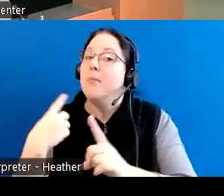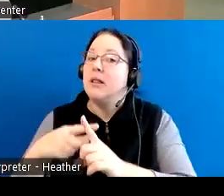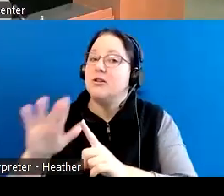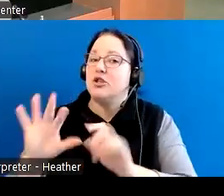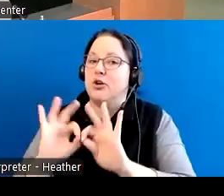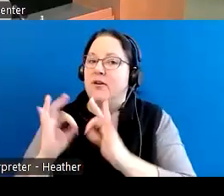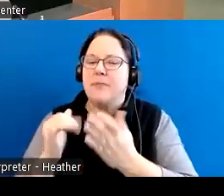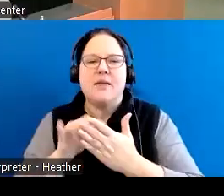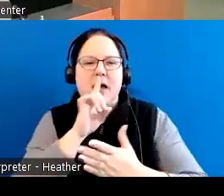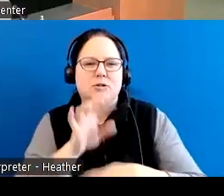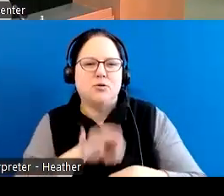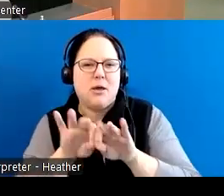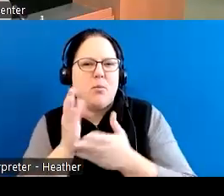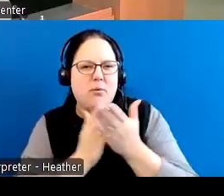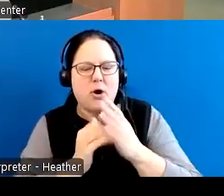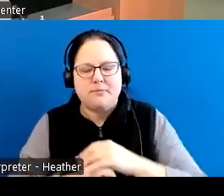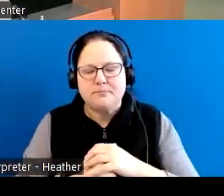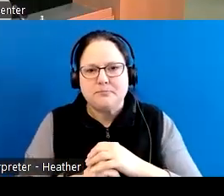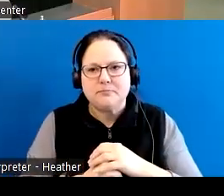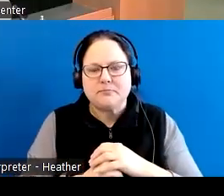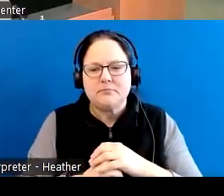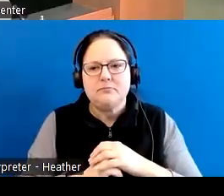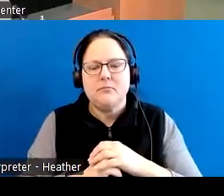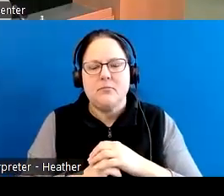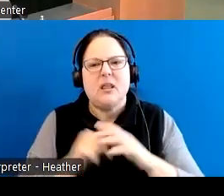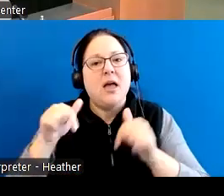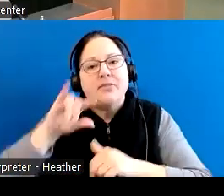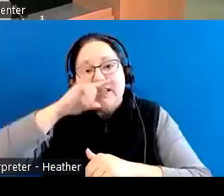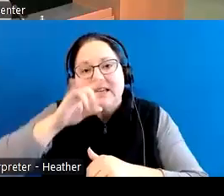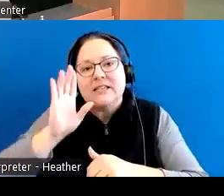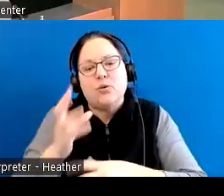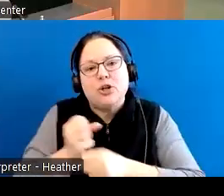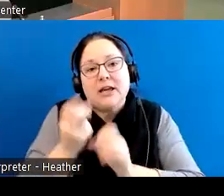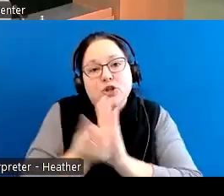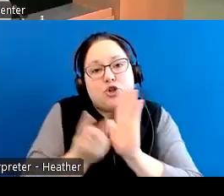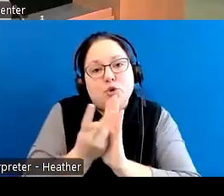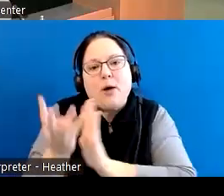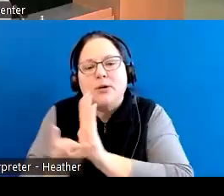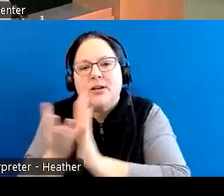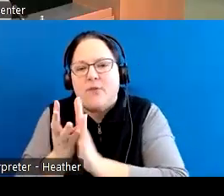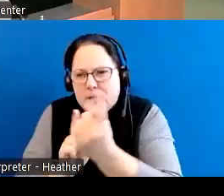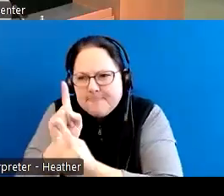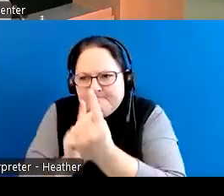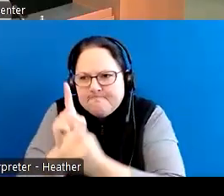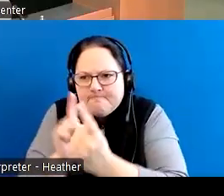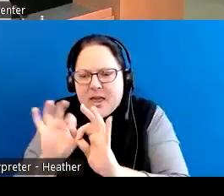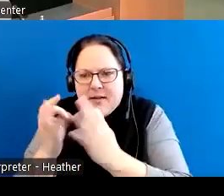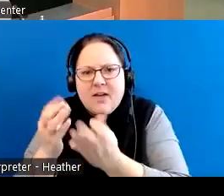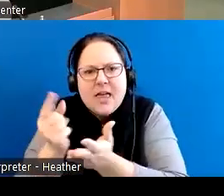as we go through. Um these kids would receive 2 to four hours of individual and family therapy daily.